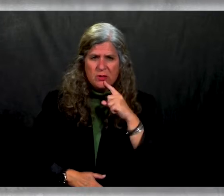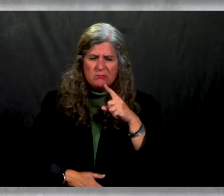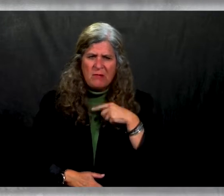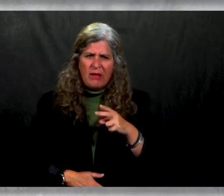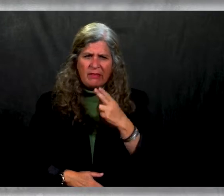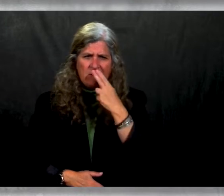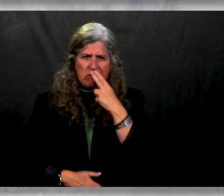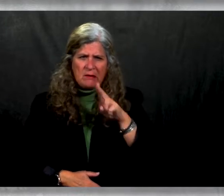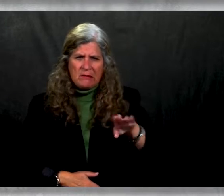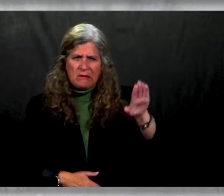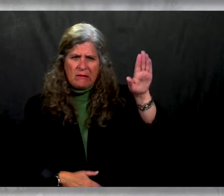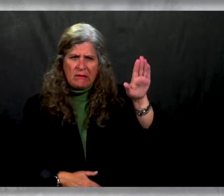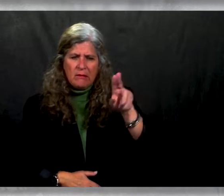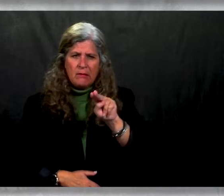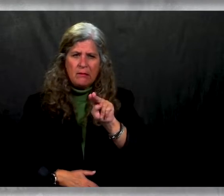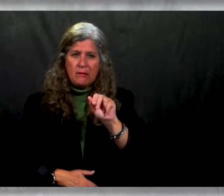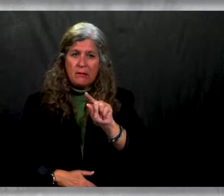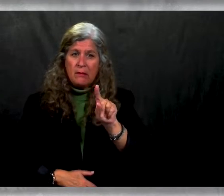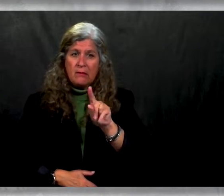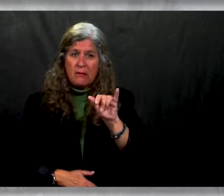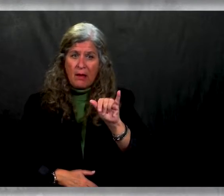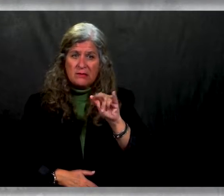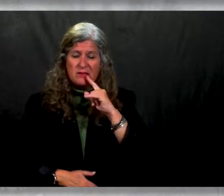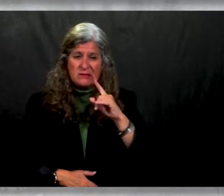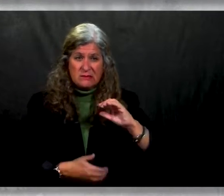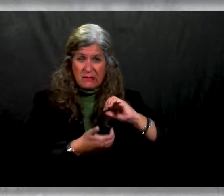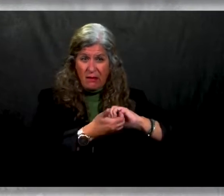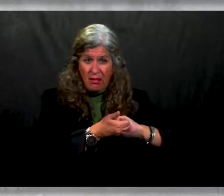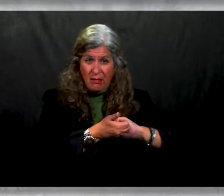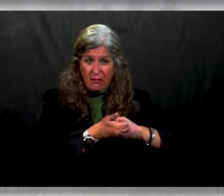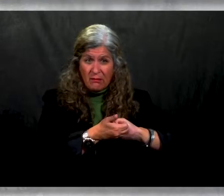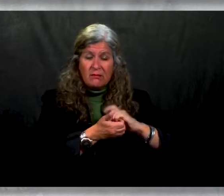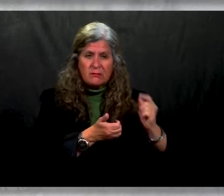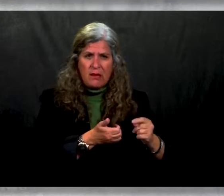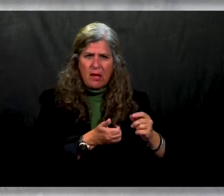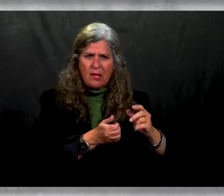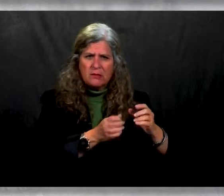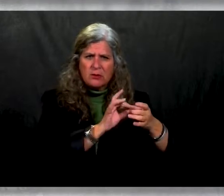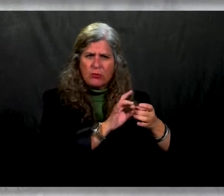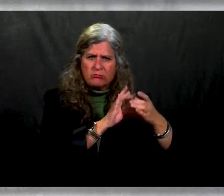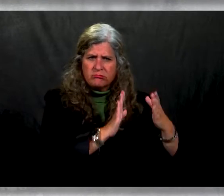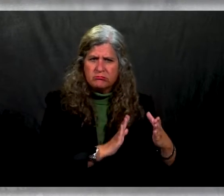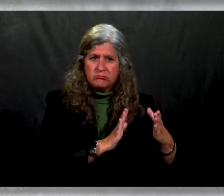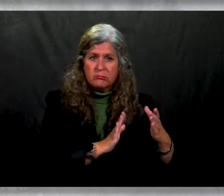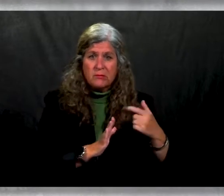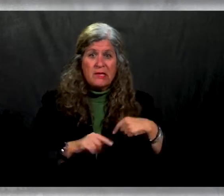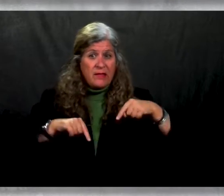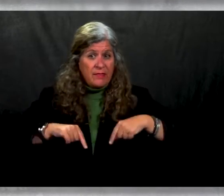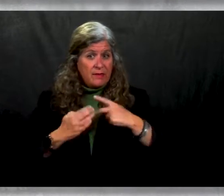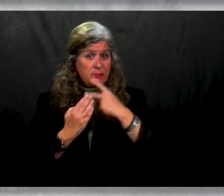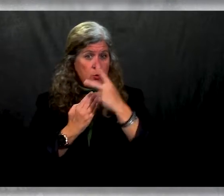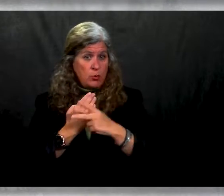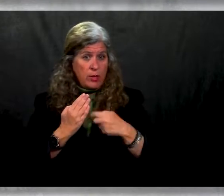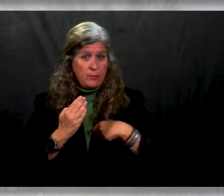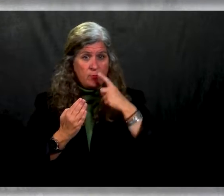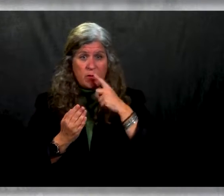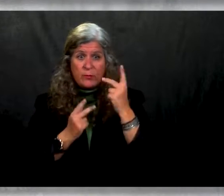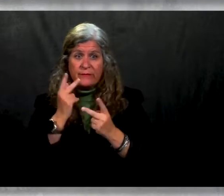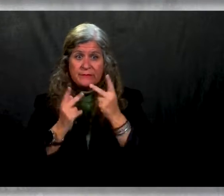and collaborators. In this program, we'll explore what all of that exactly means by visiting The National World War II Museum